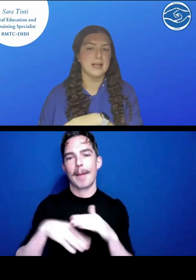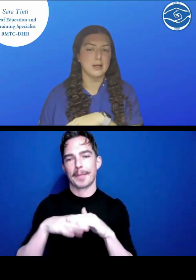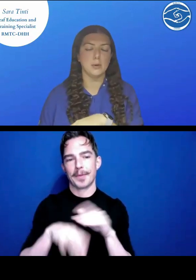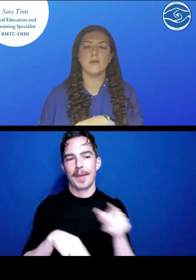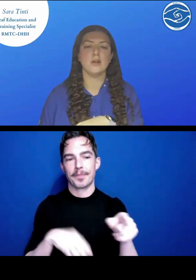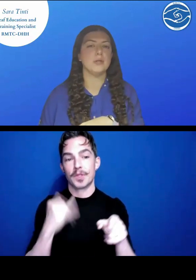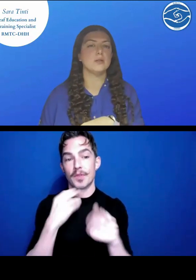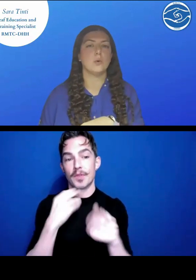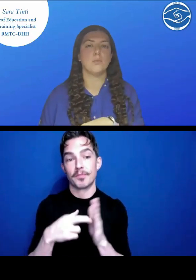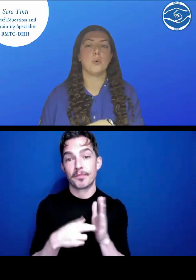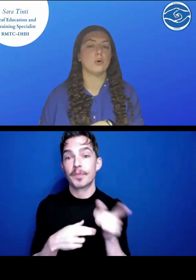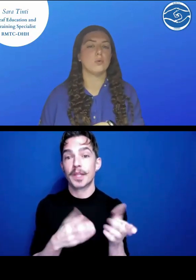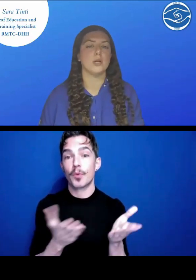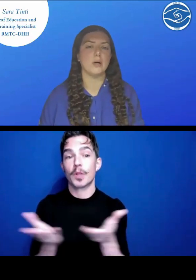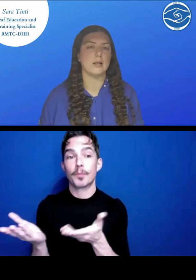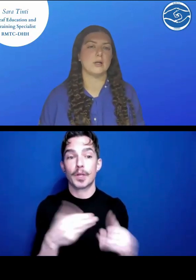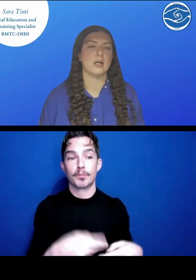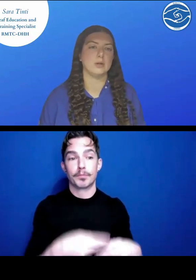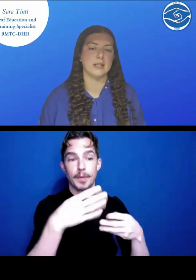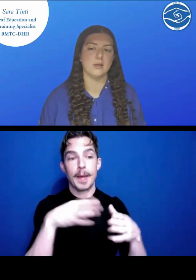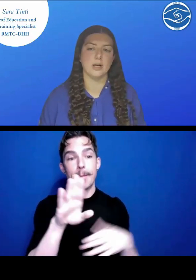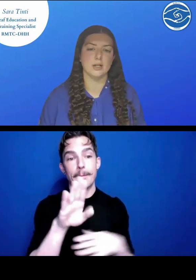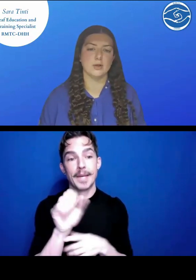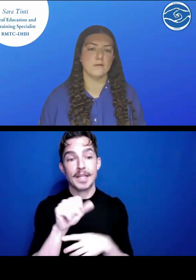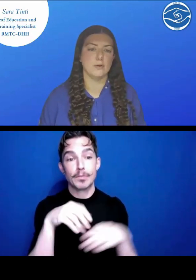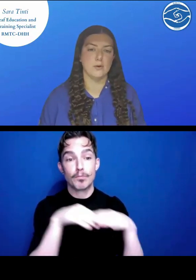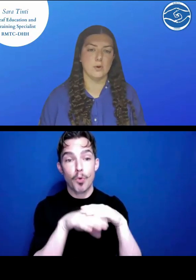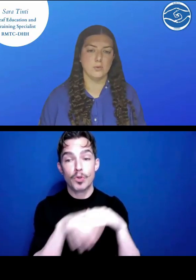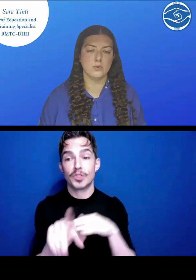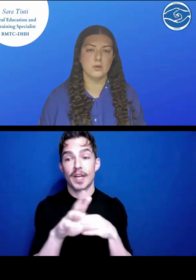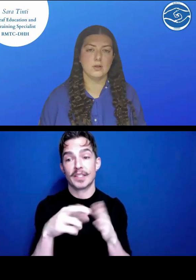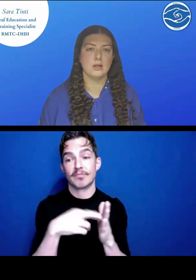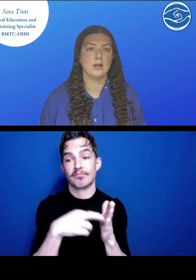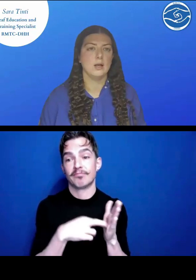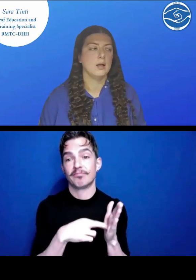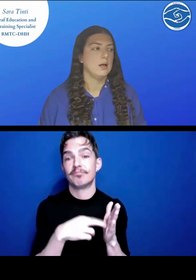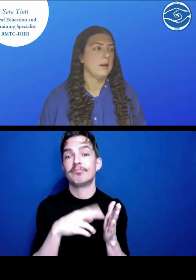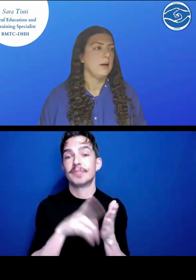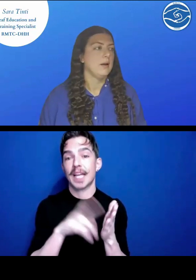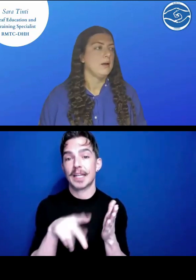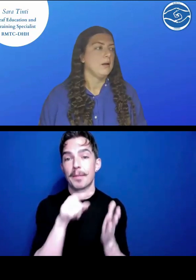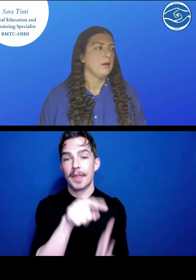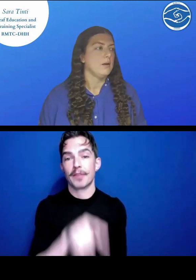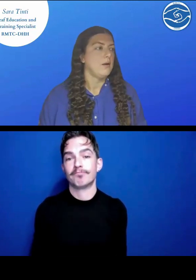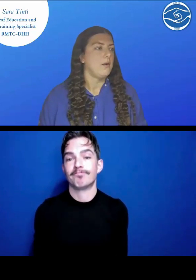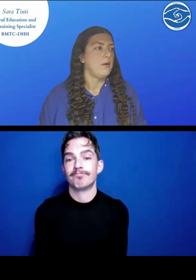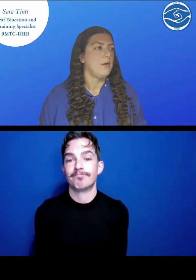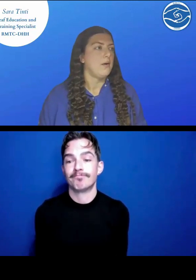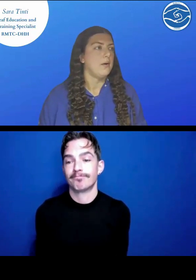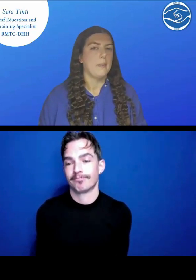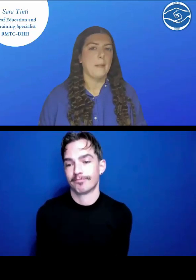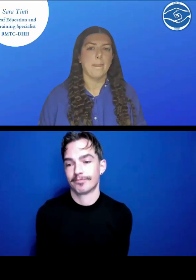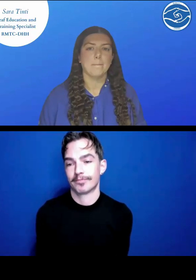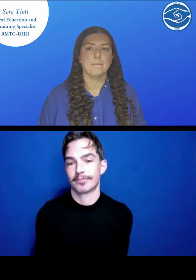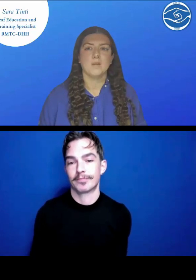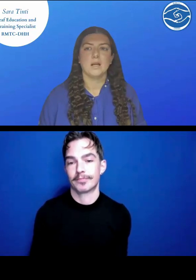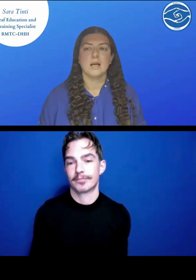It'll take you over to the BEESS portal where you guys are able to get registered for those.